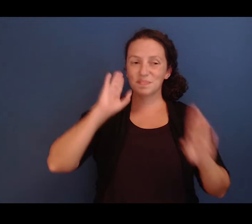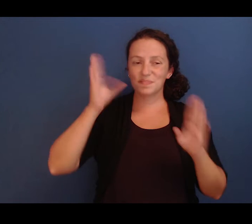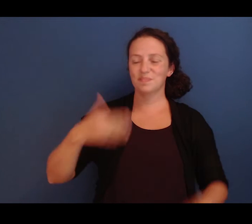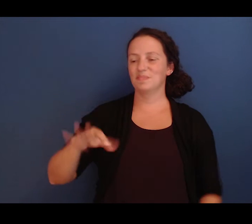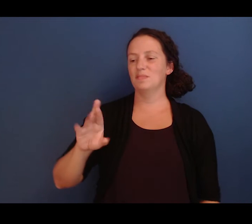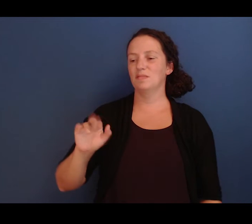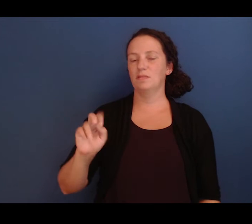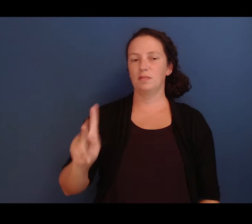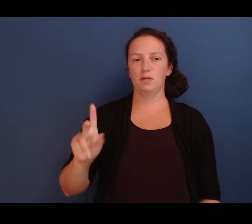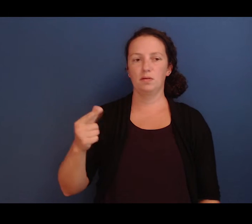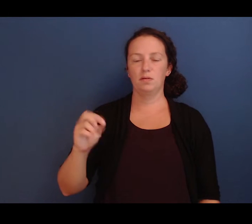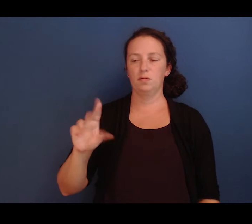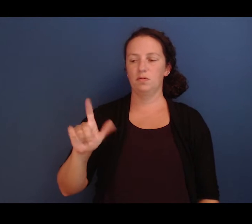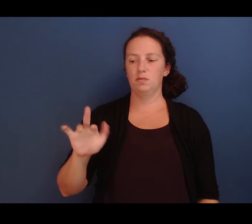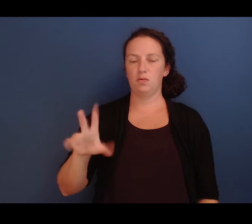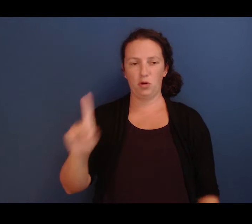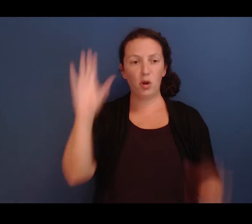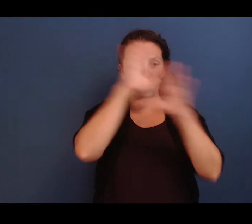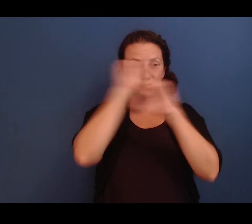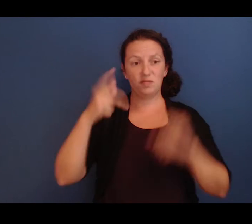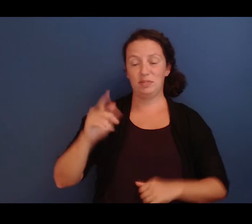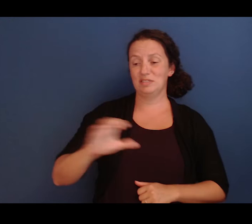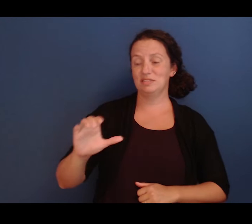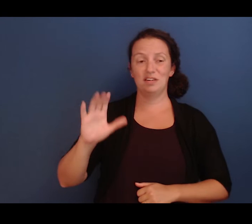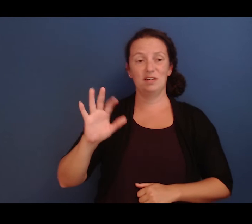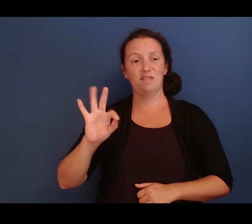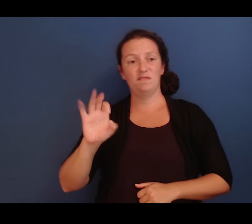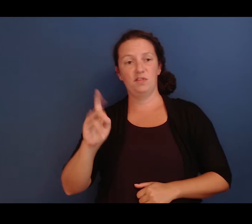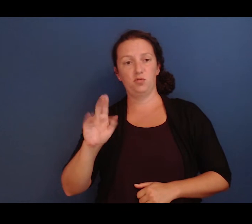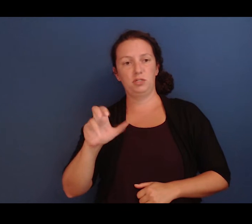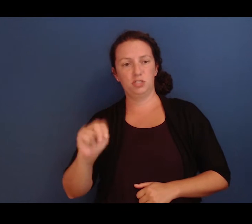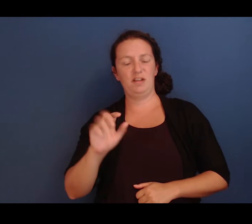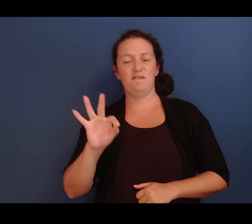Hi this is Frank Goulard, President of the PCC Federation of Faculty and Academic Professionals,